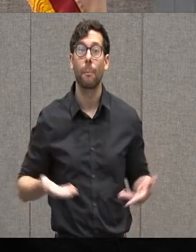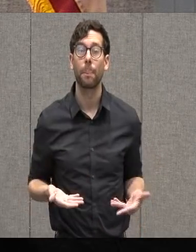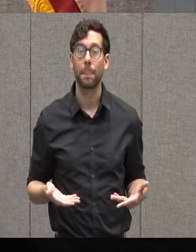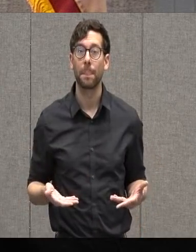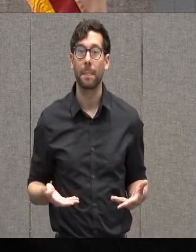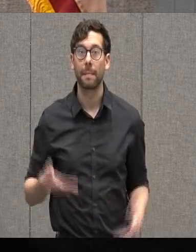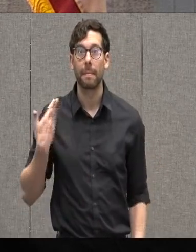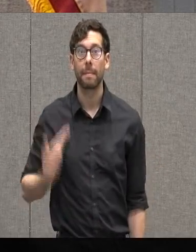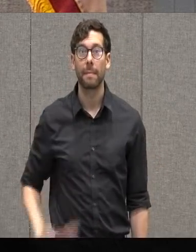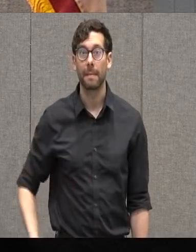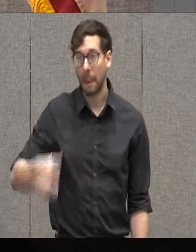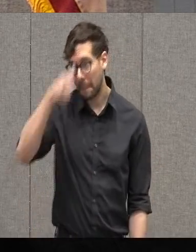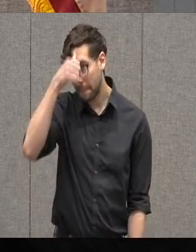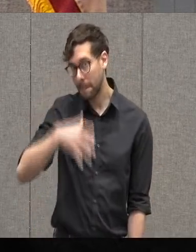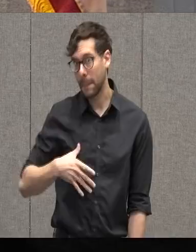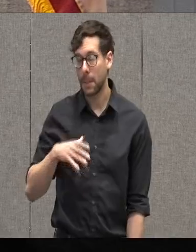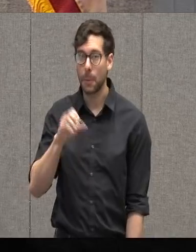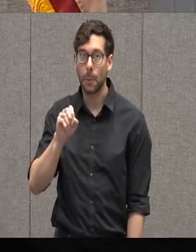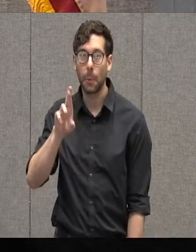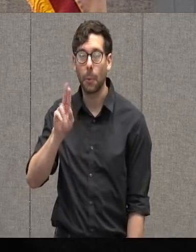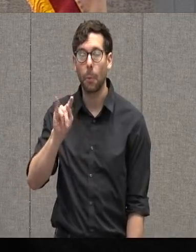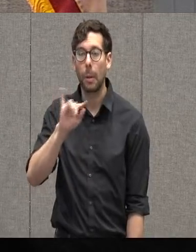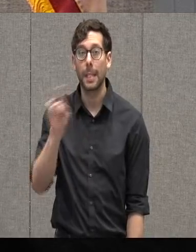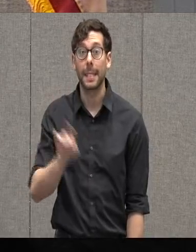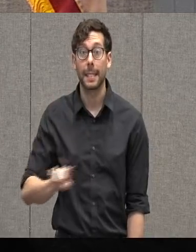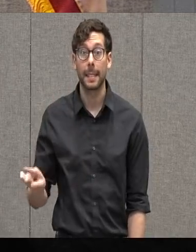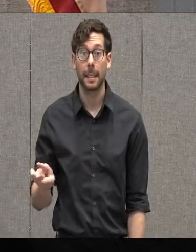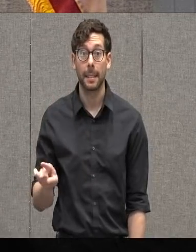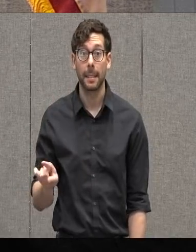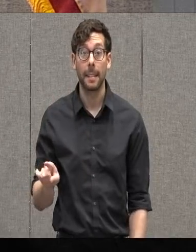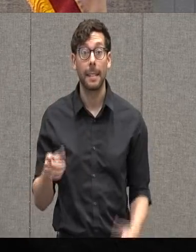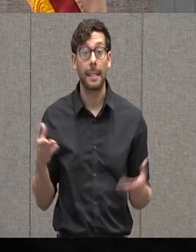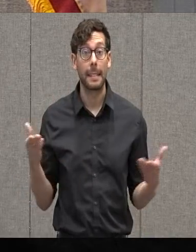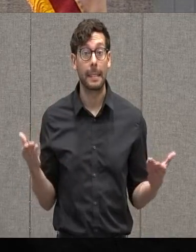I am Mr. Ortiz here at Zuni Elementary.